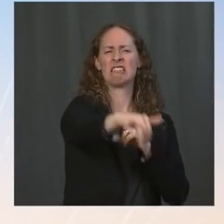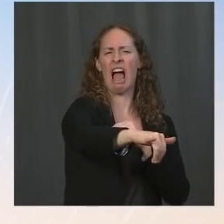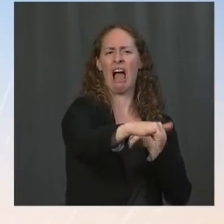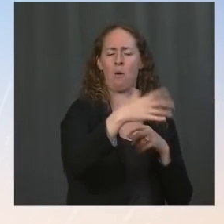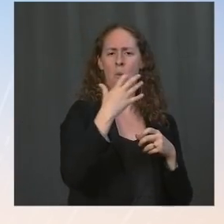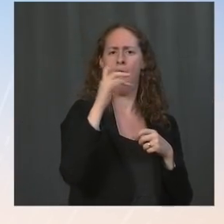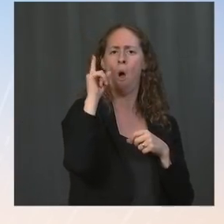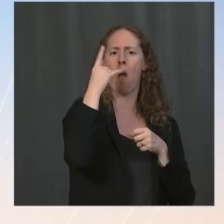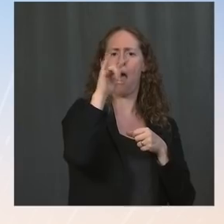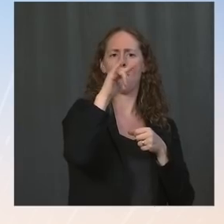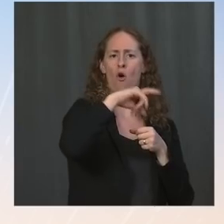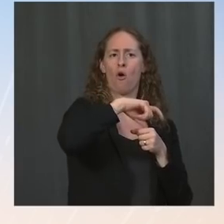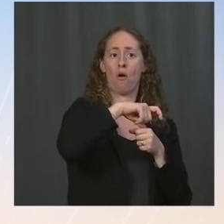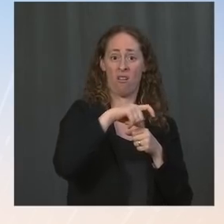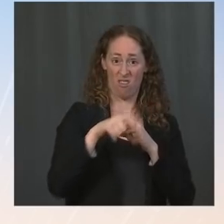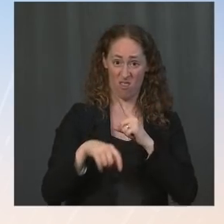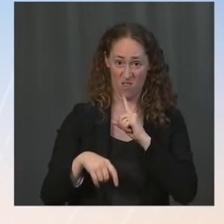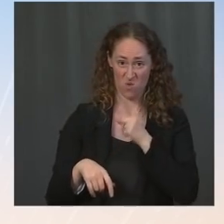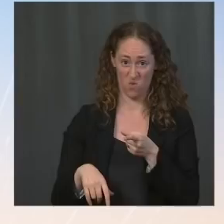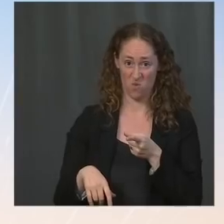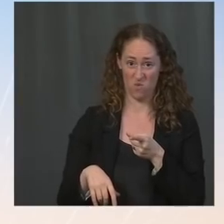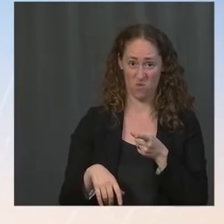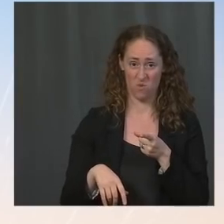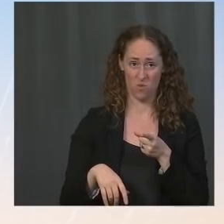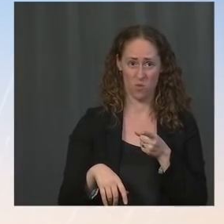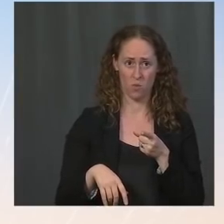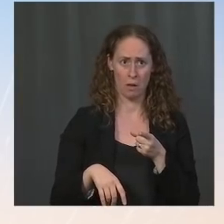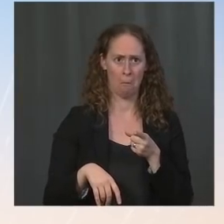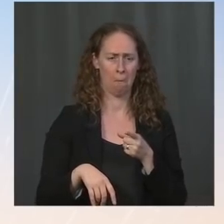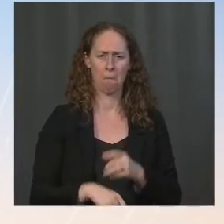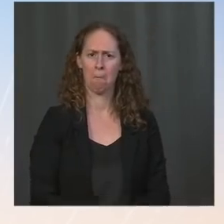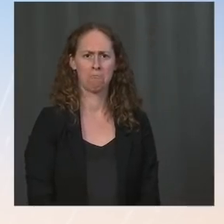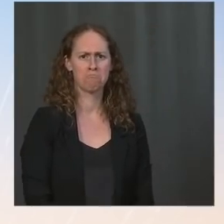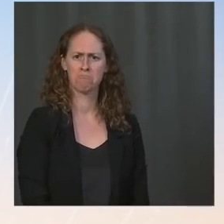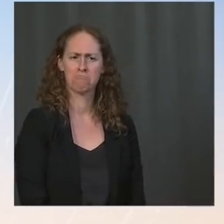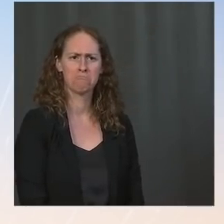The Press: And then, a moment ago, you said that some of the reporting about the United States